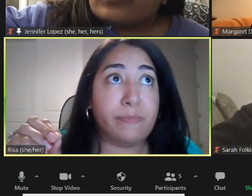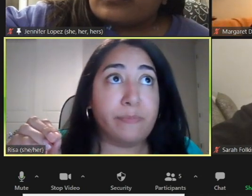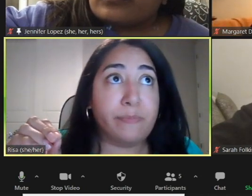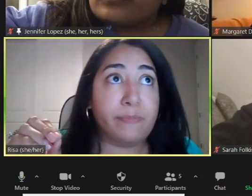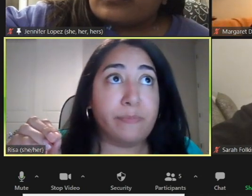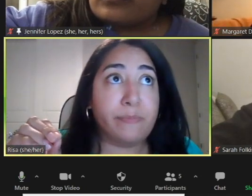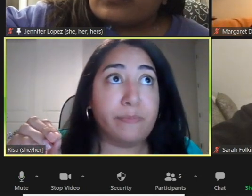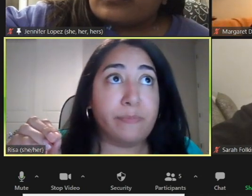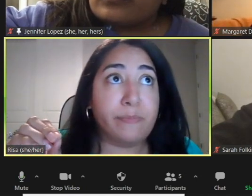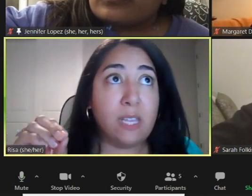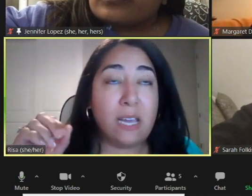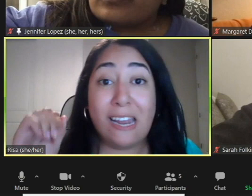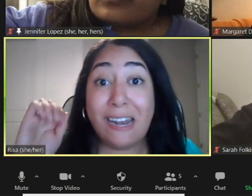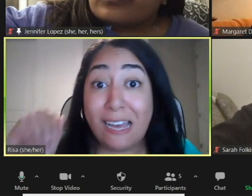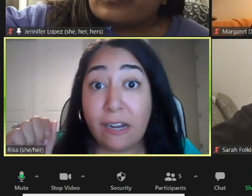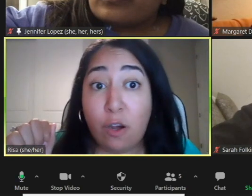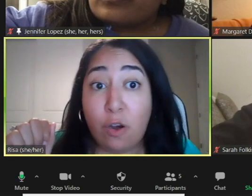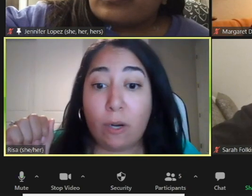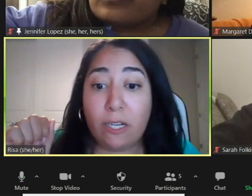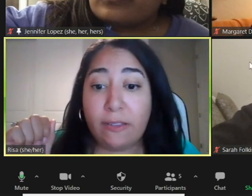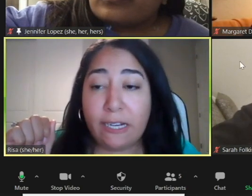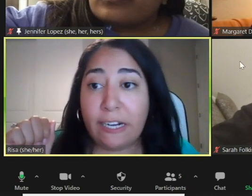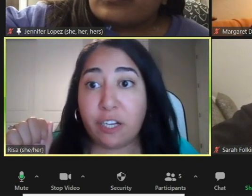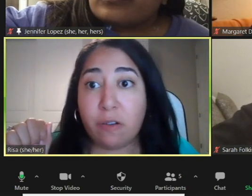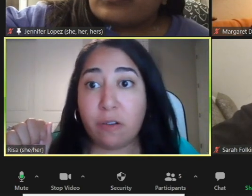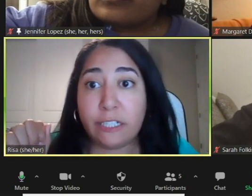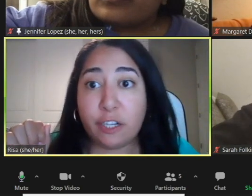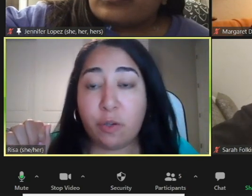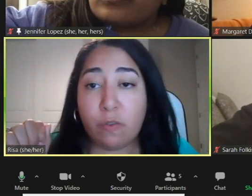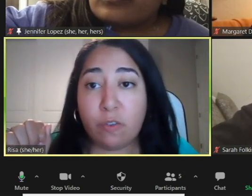and selects Rename option. And then one of the things that I do like to do for